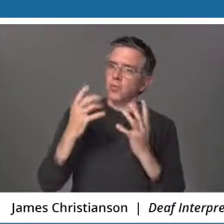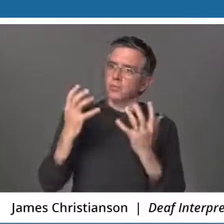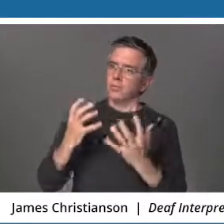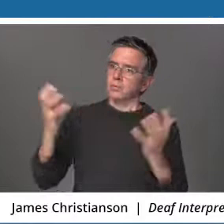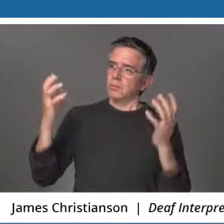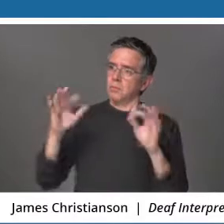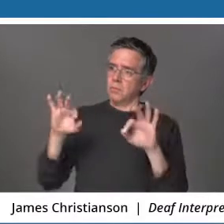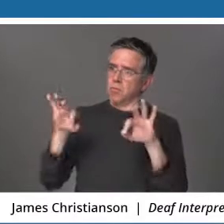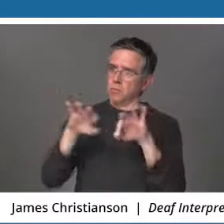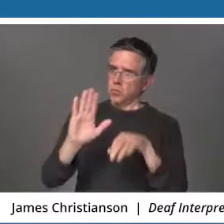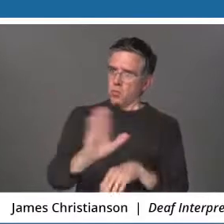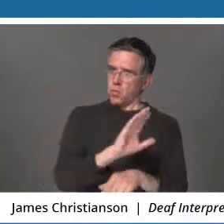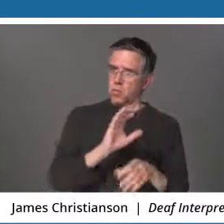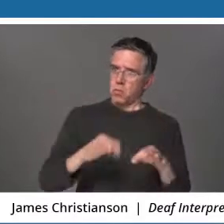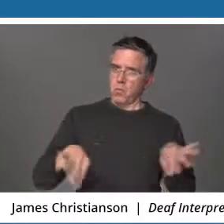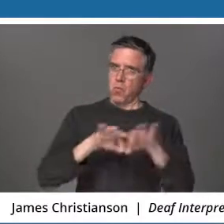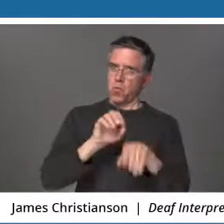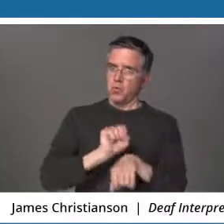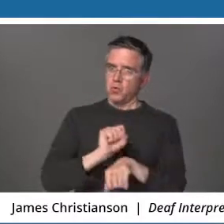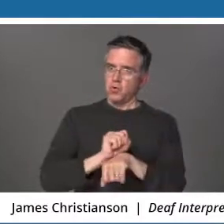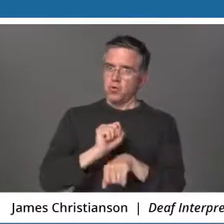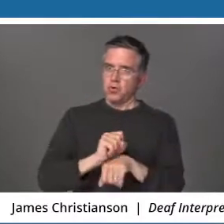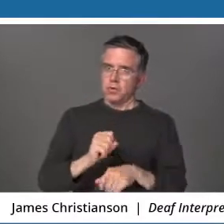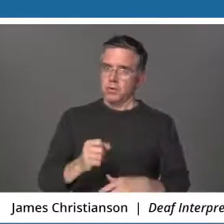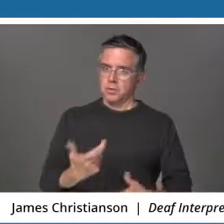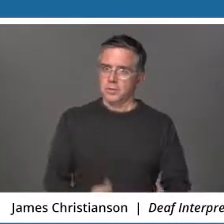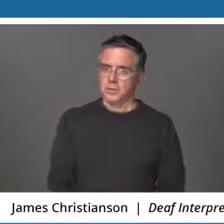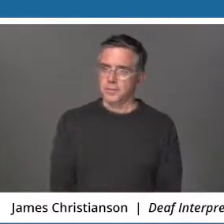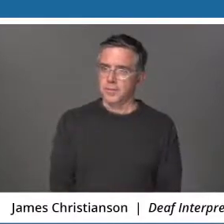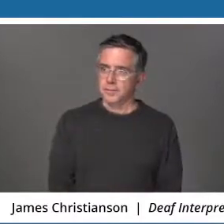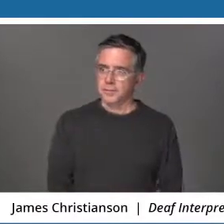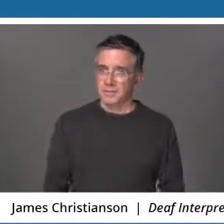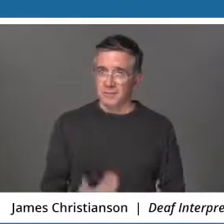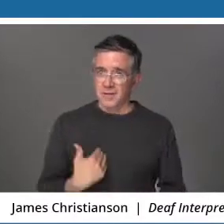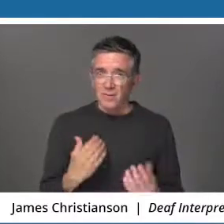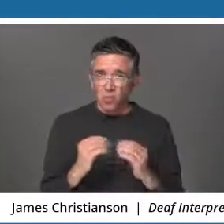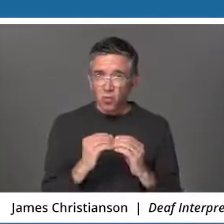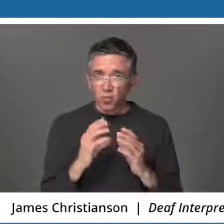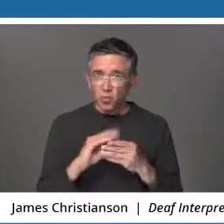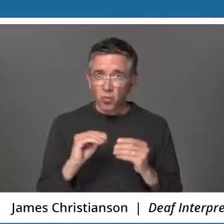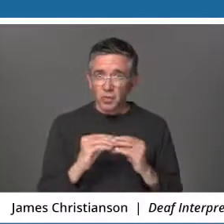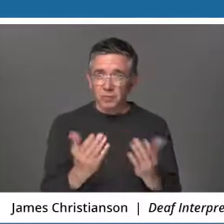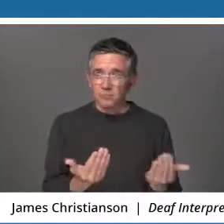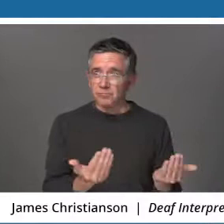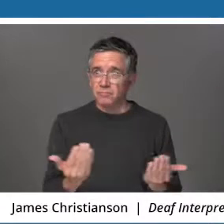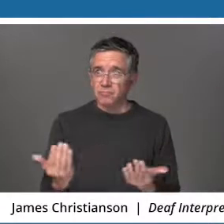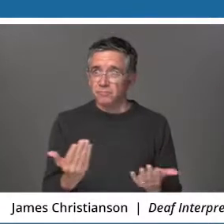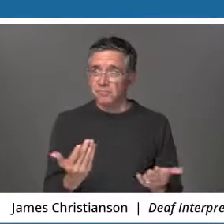So if you have any anecdotes or stories, I'd love to hear them, and please pipe up